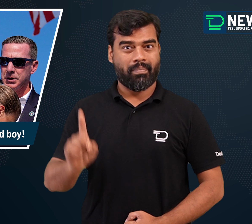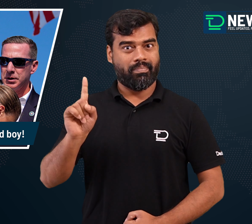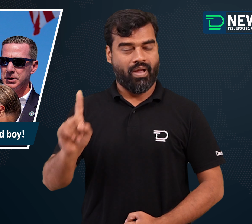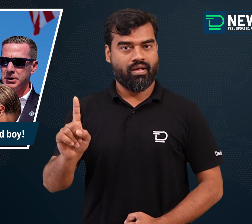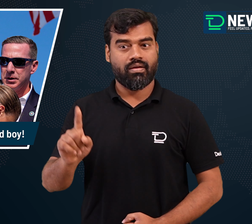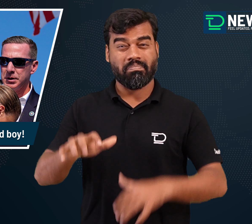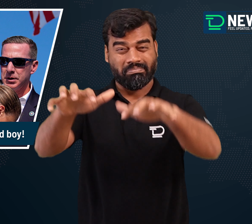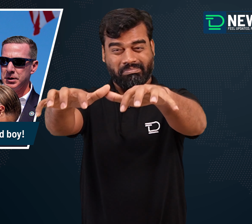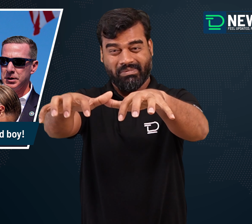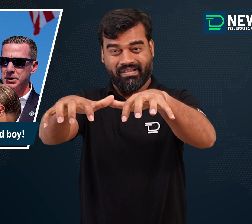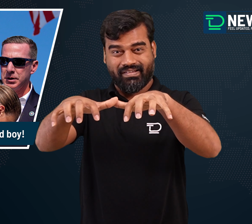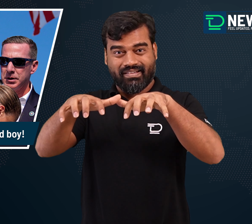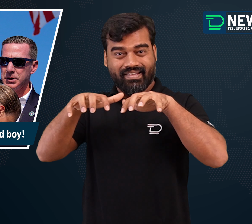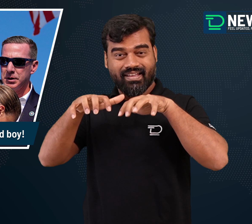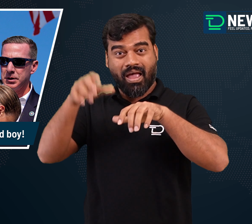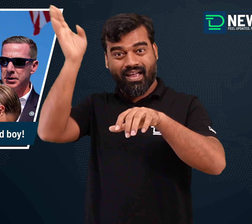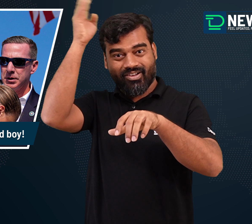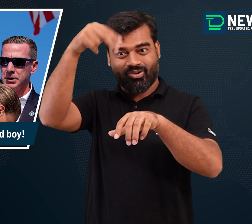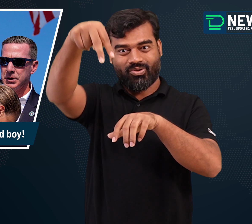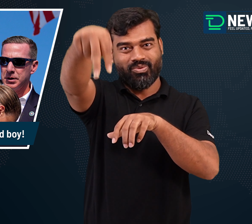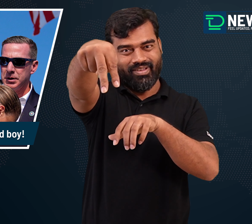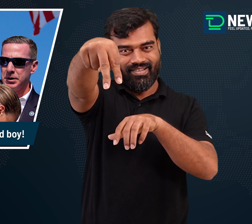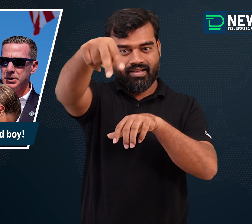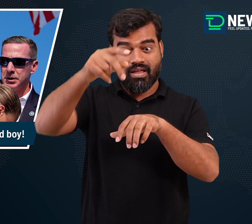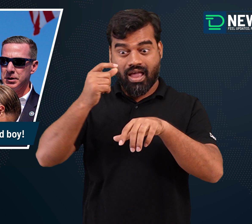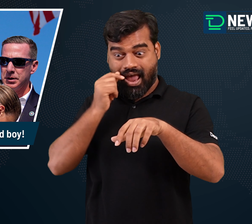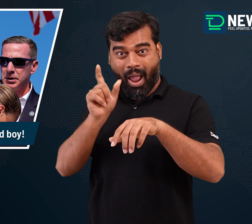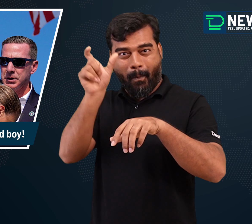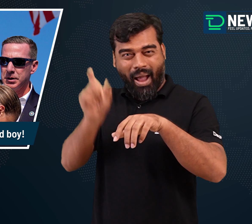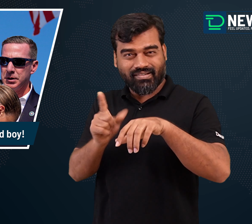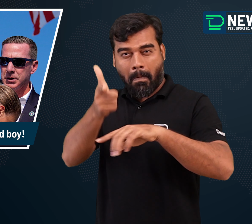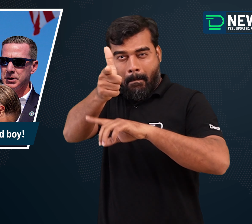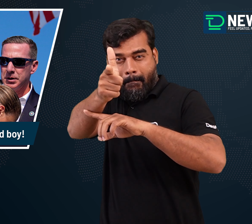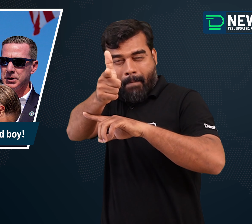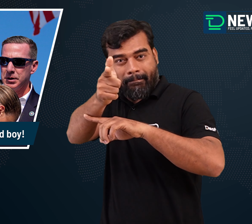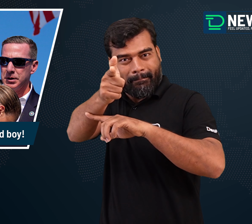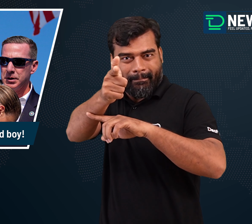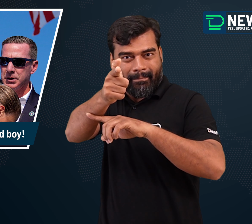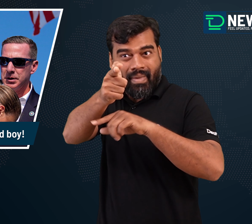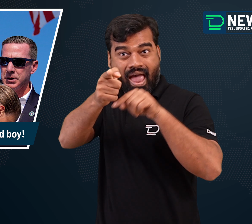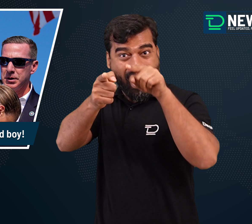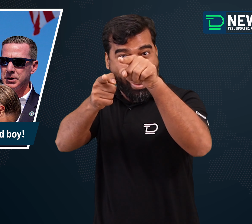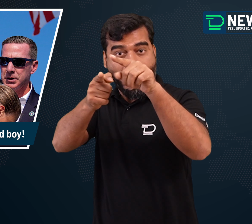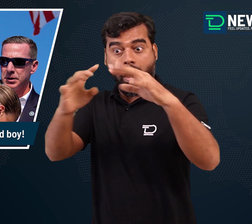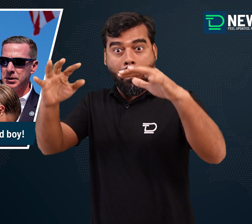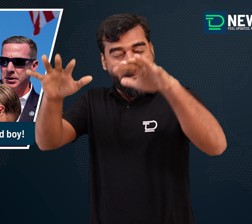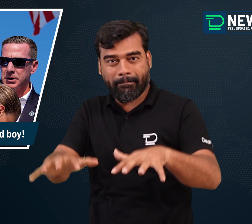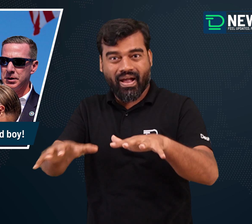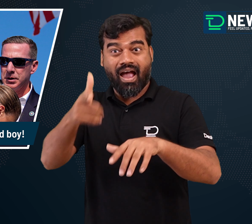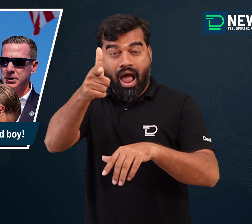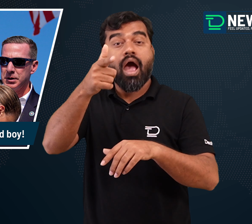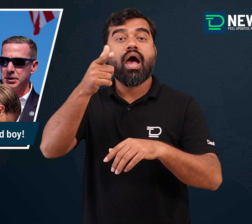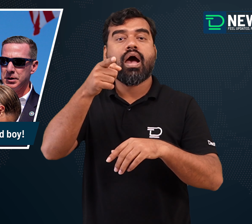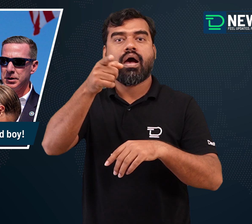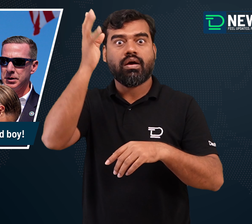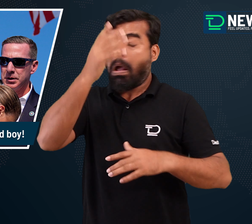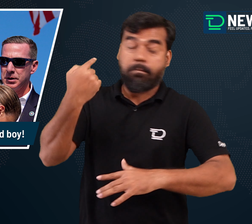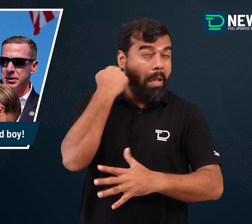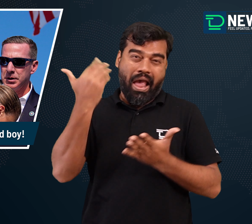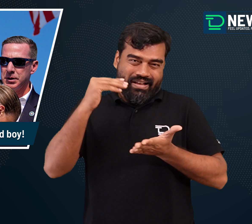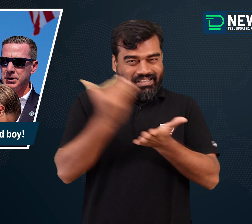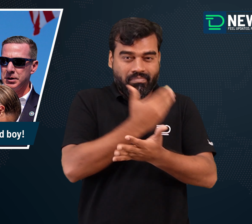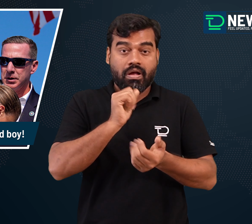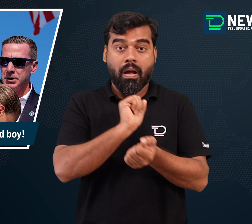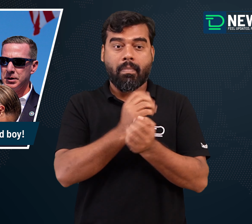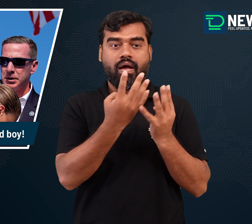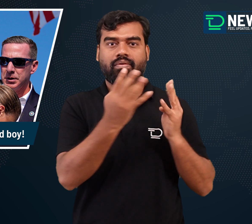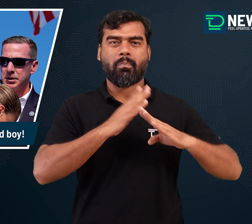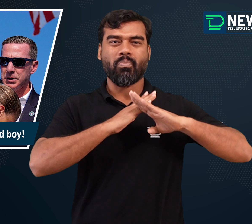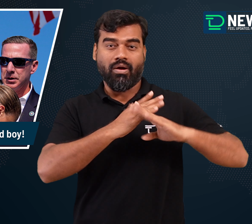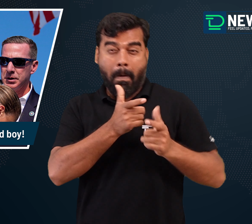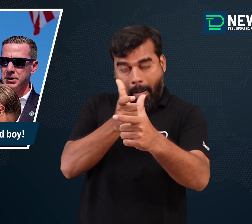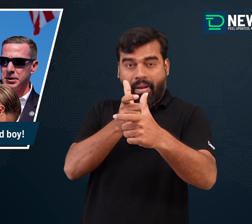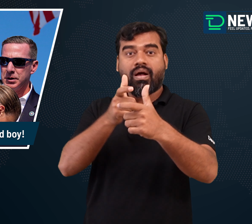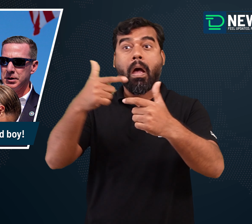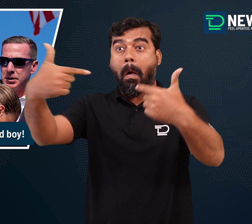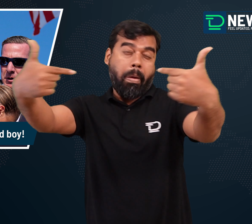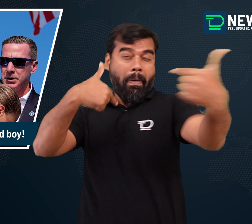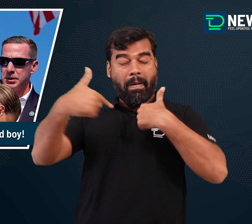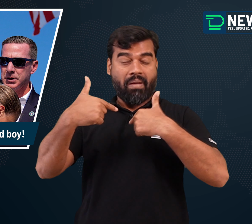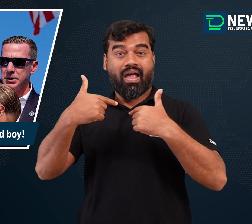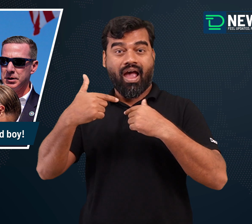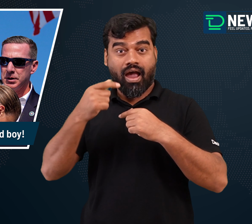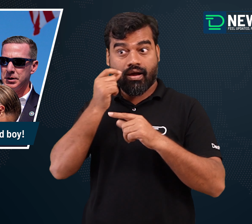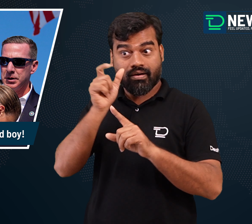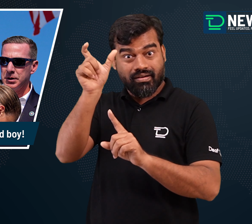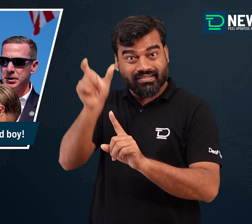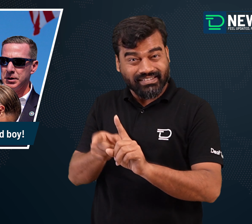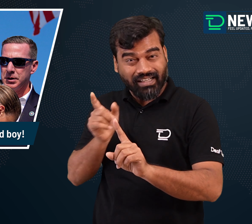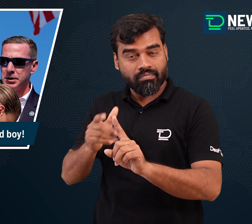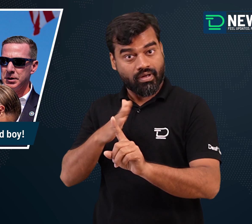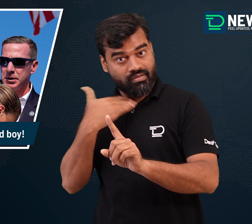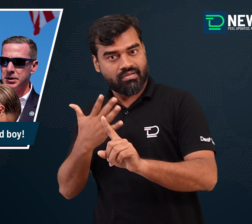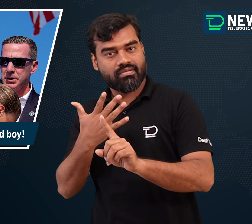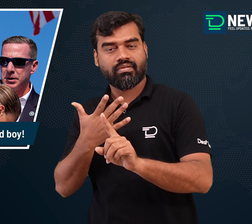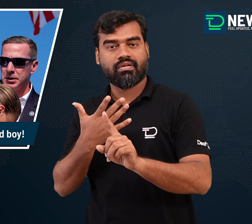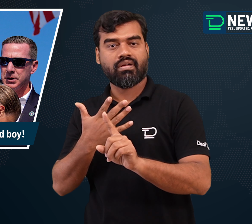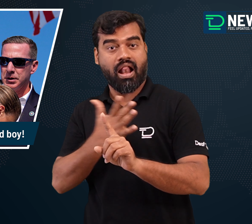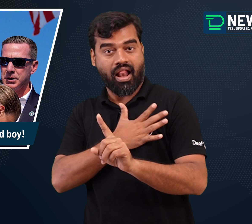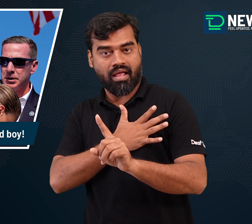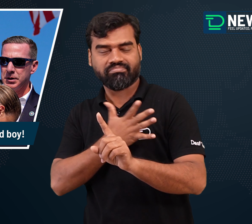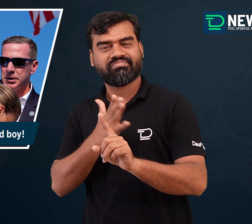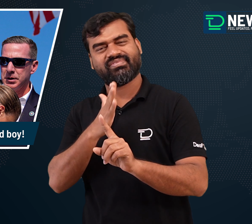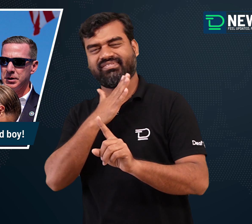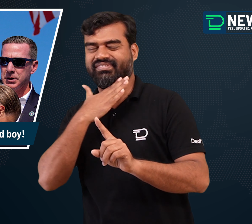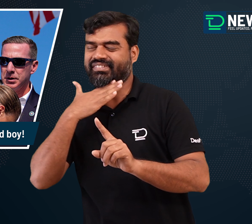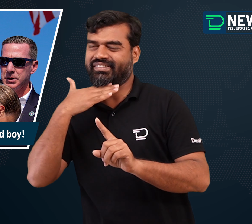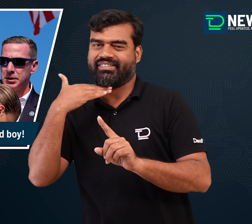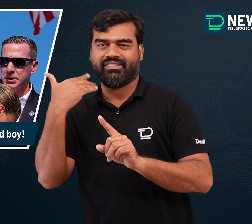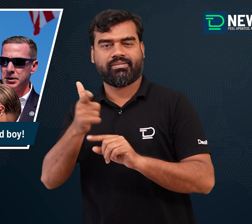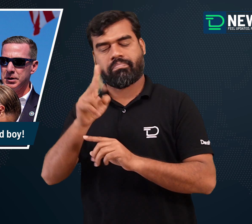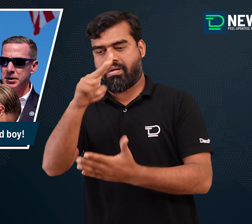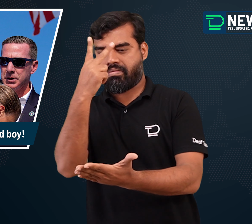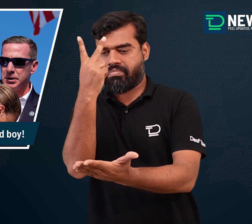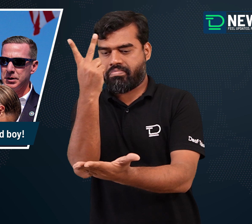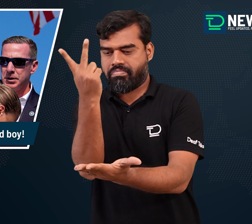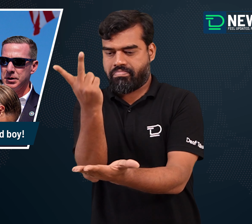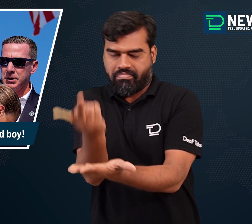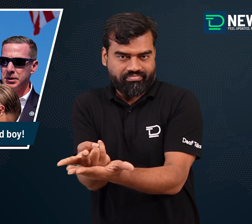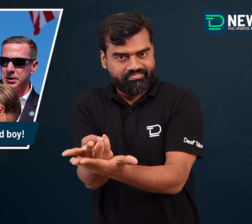But the shooter was shot dead by security guards at the place.